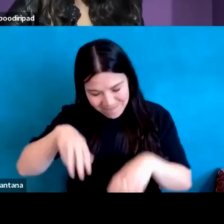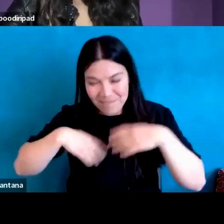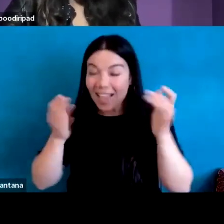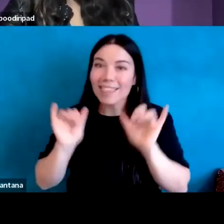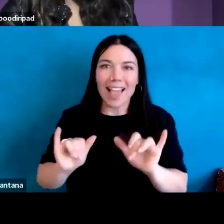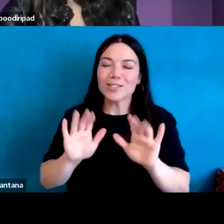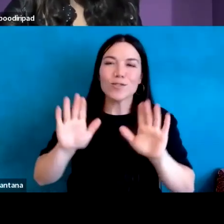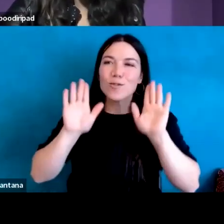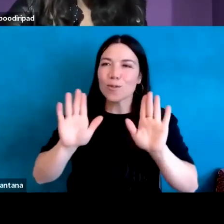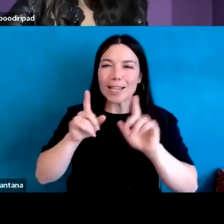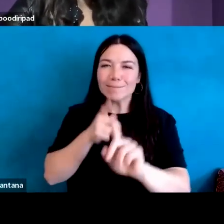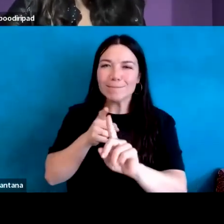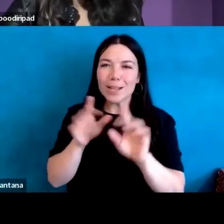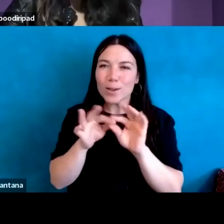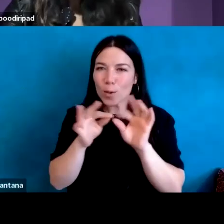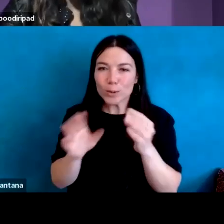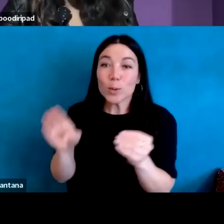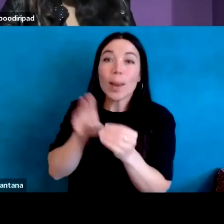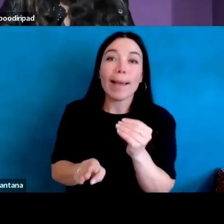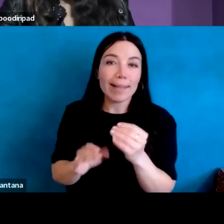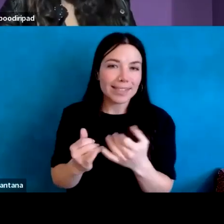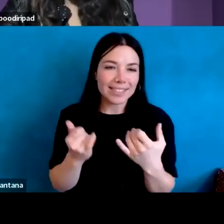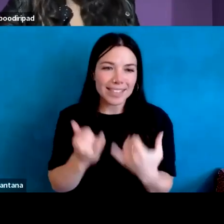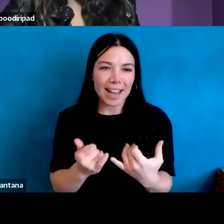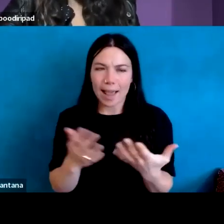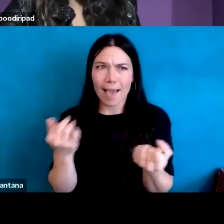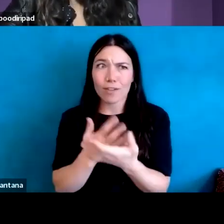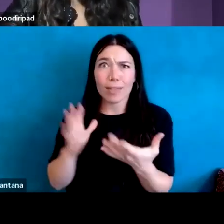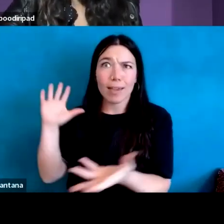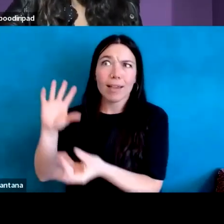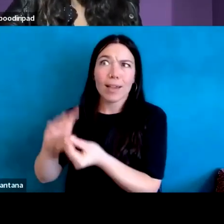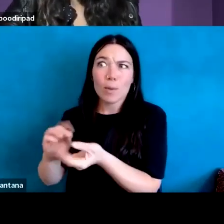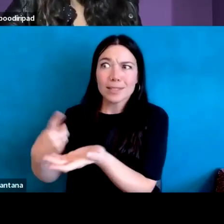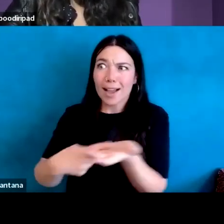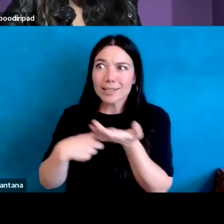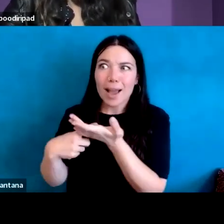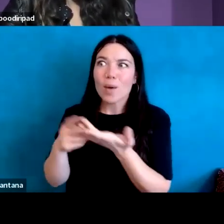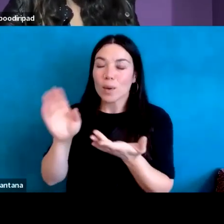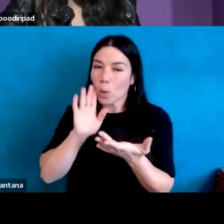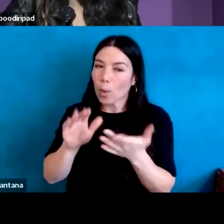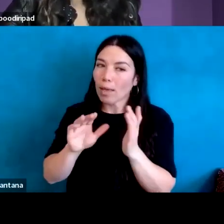and thinking about everything we've talked about today and that we're going to cover again next week all together.